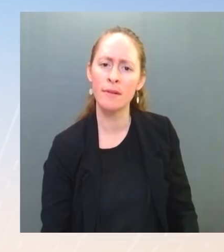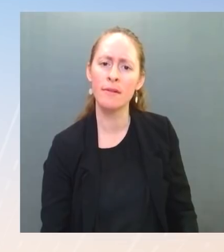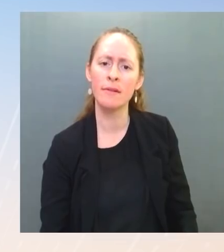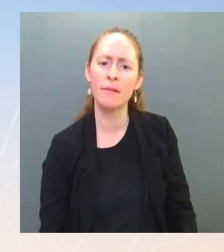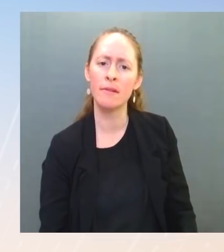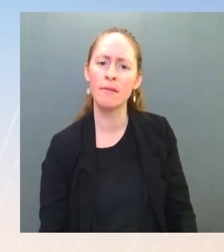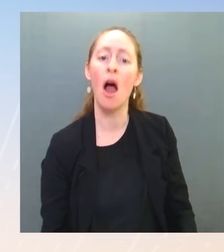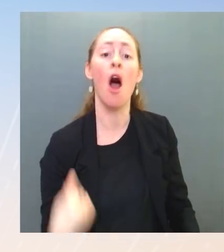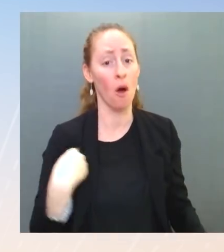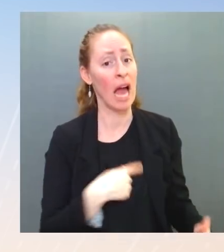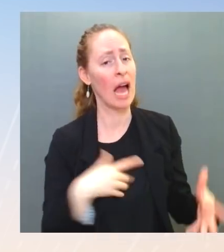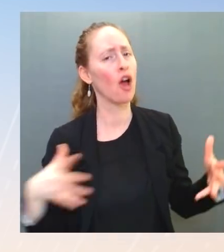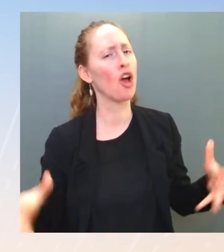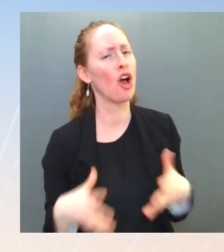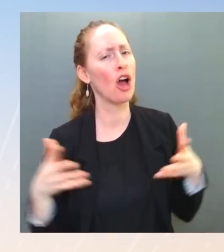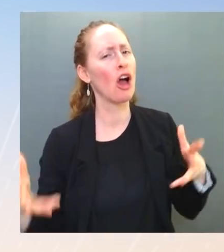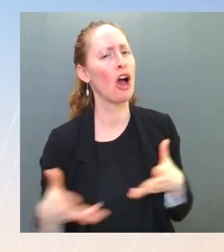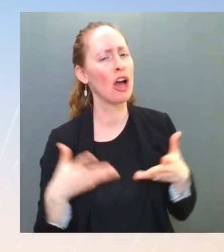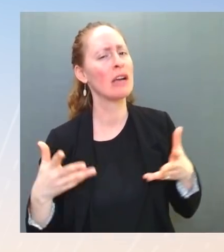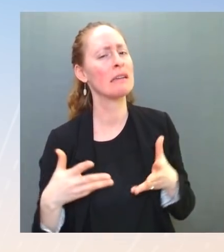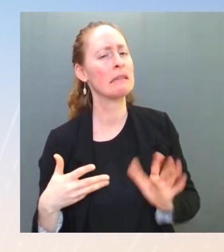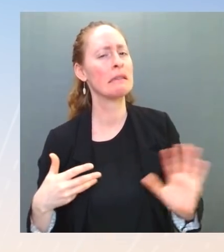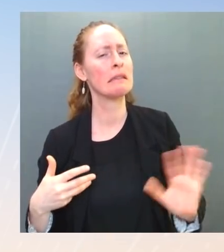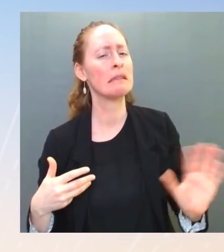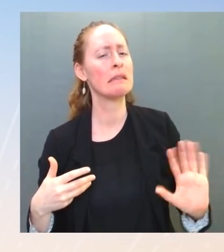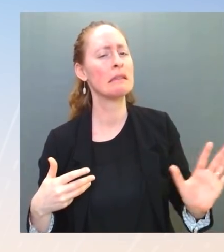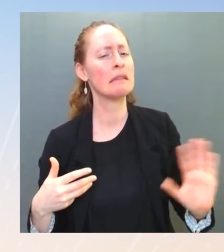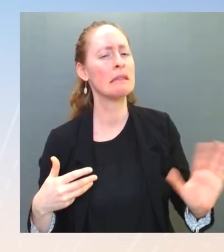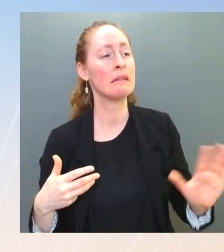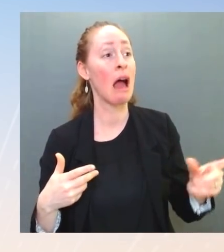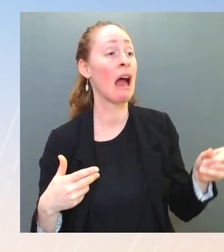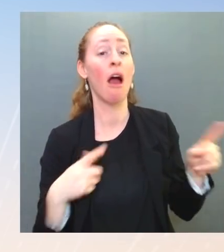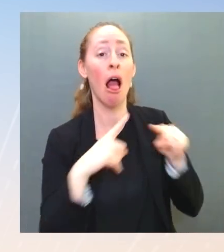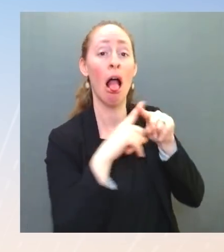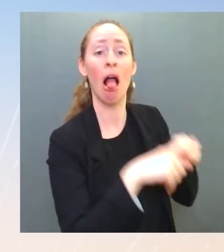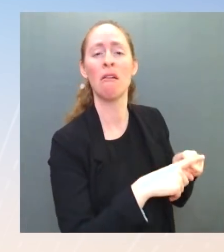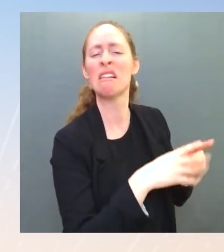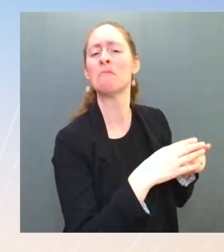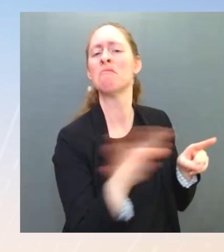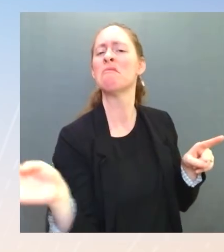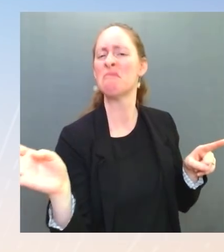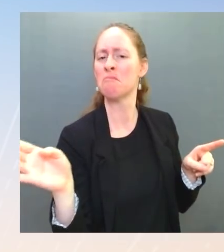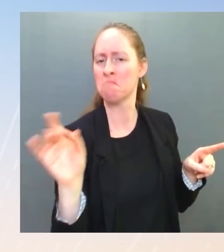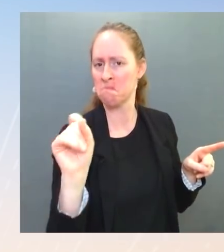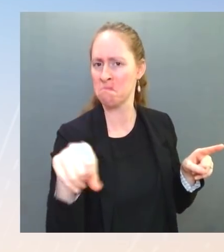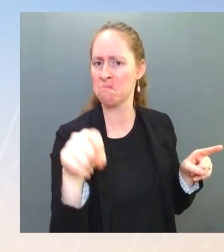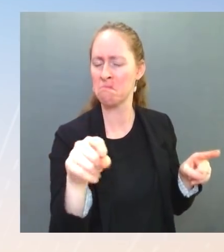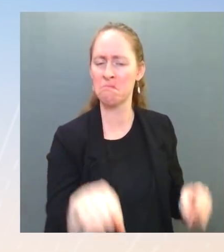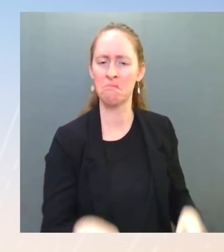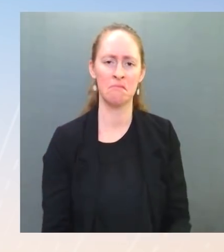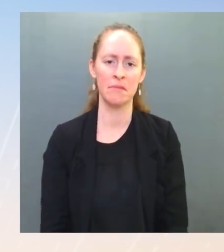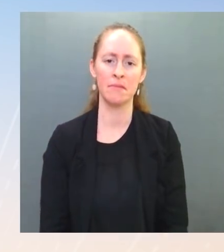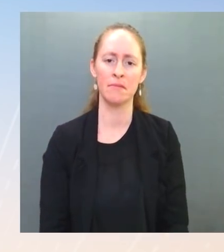We're here to help and assist in that, and also conveying, it's not in their interest to increase the import of Russian oil.